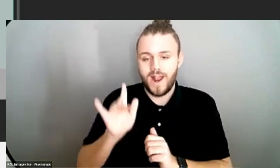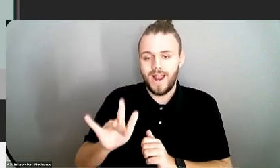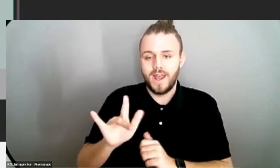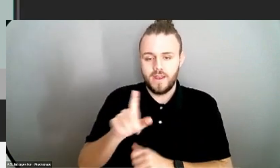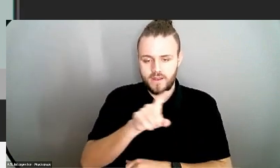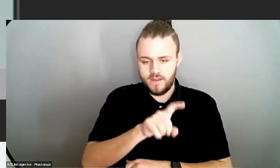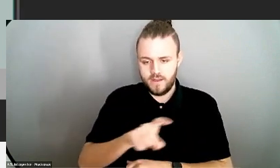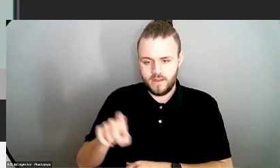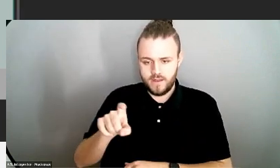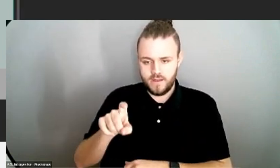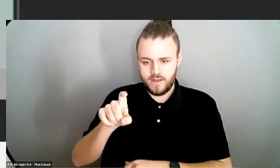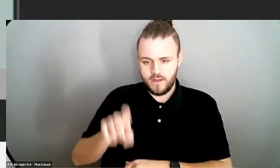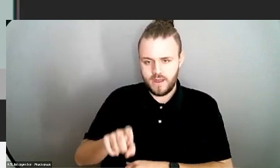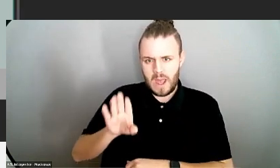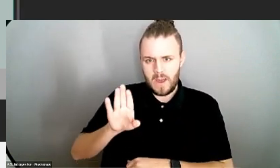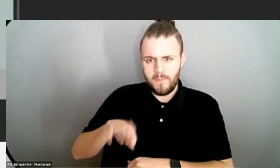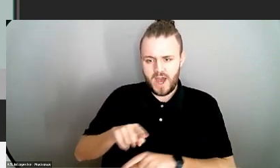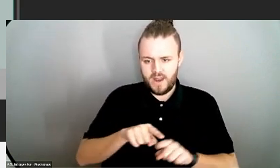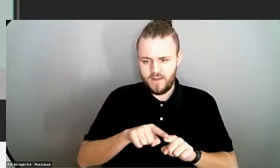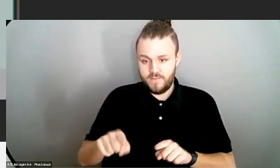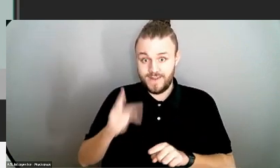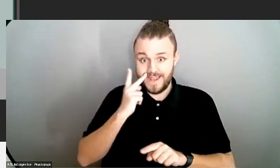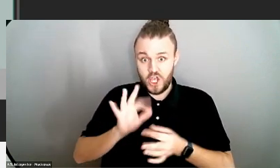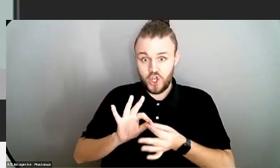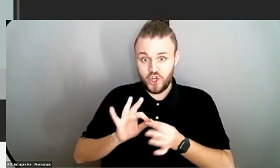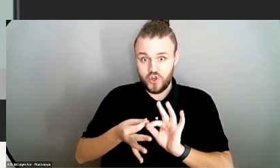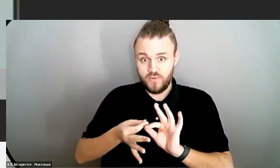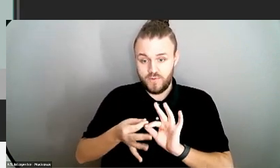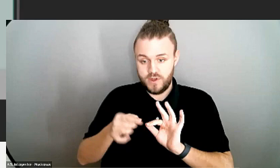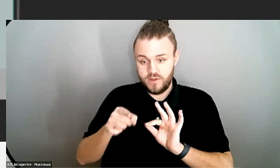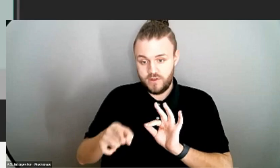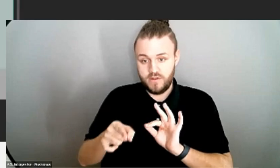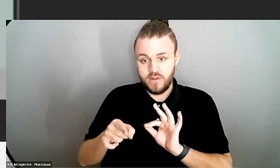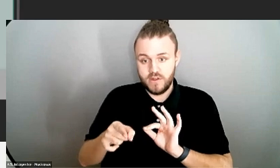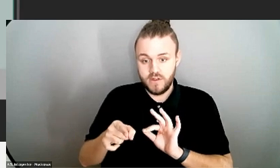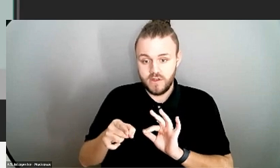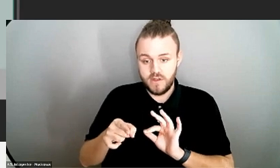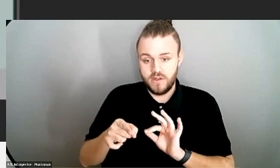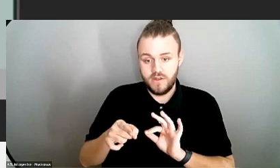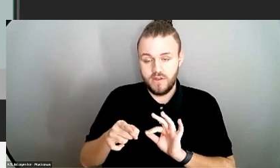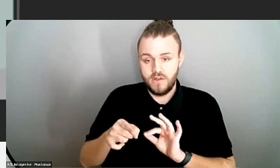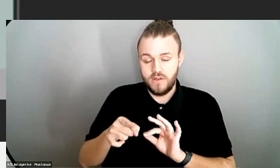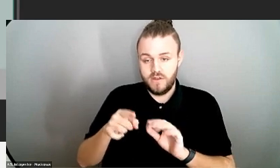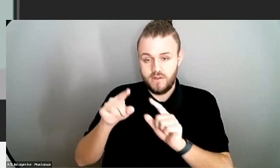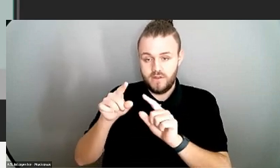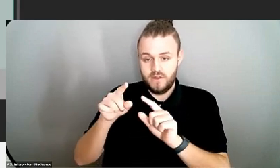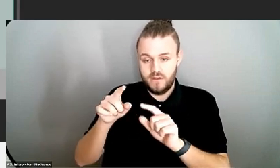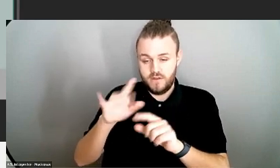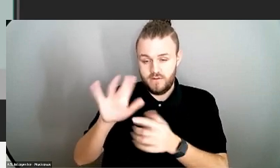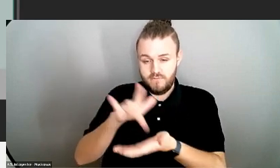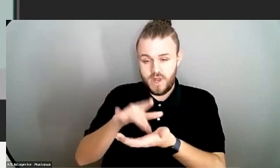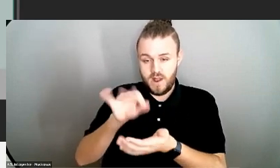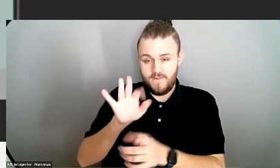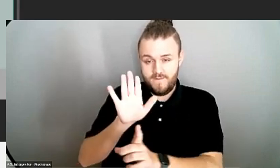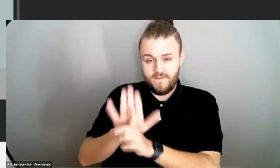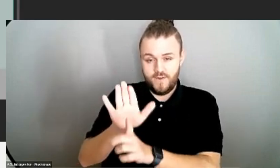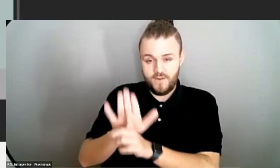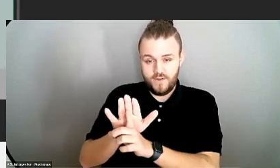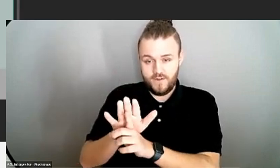placing it over that little bar right there in the middle of in the middle of the screen,